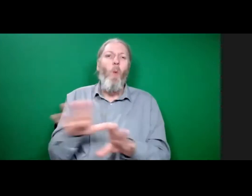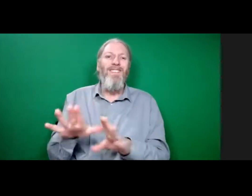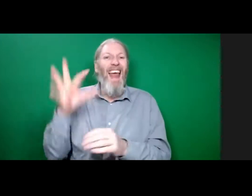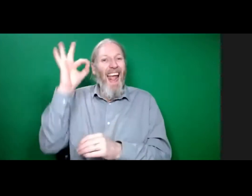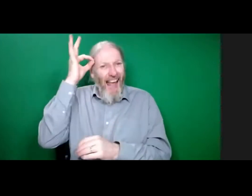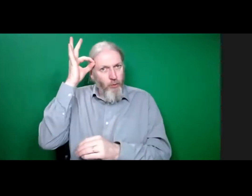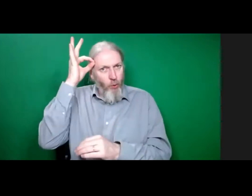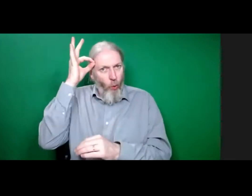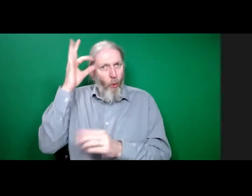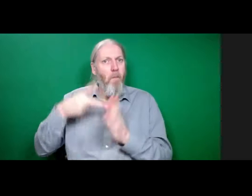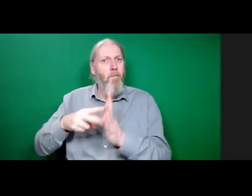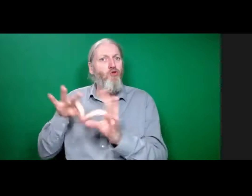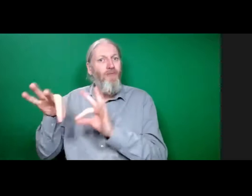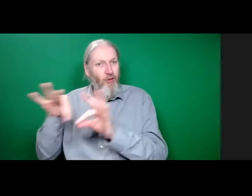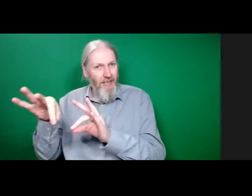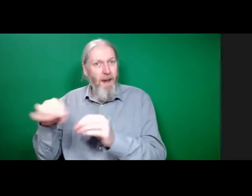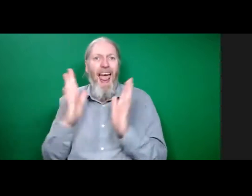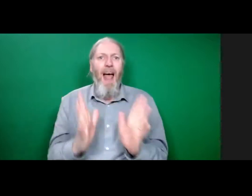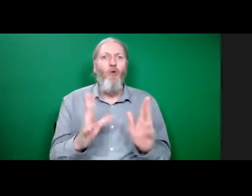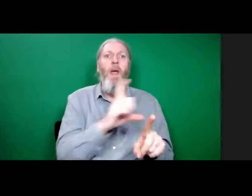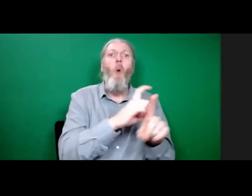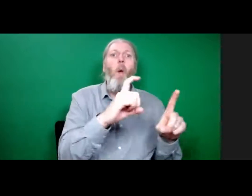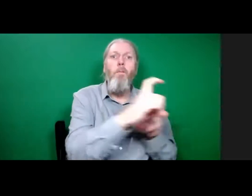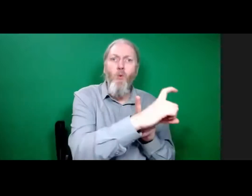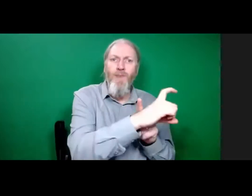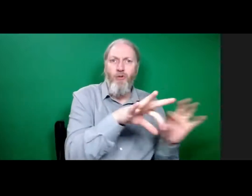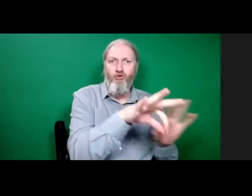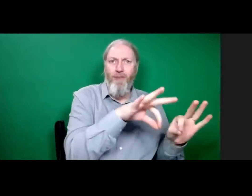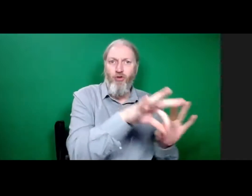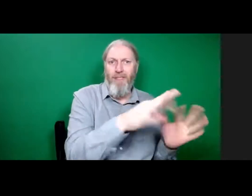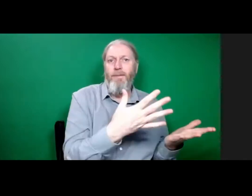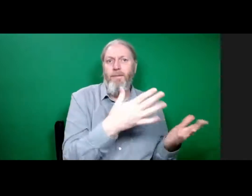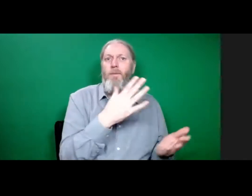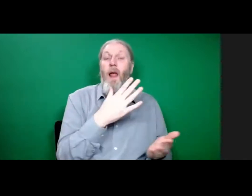all of this converges and this physical investment and how we can make that work.